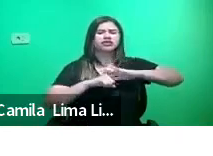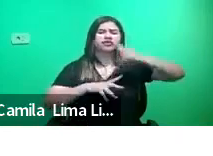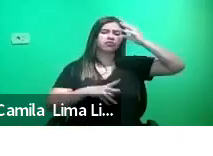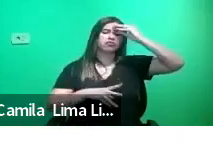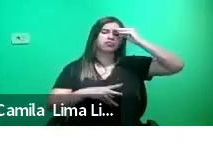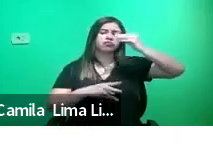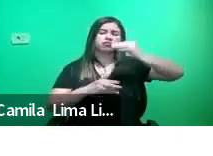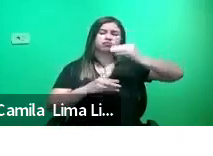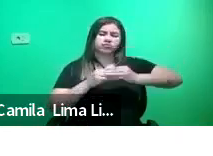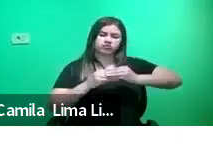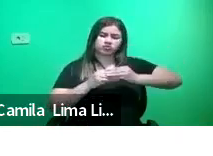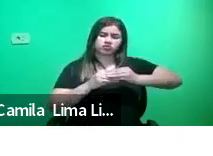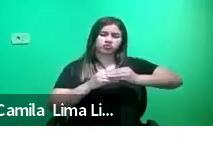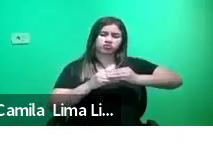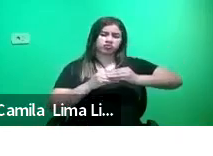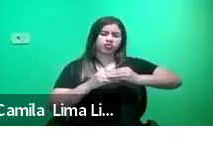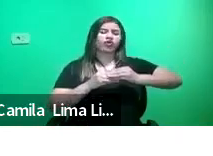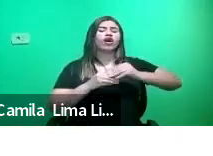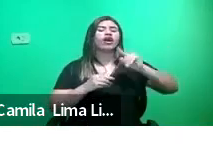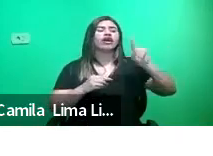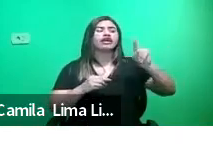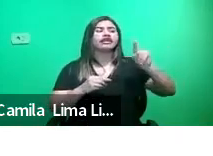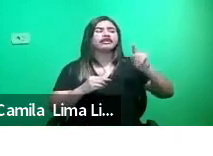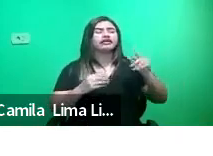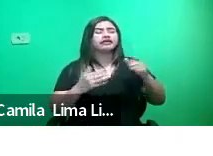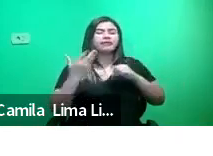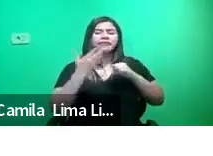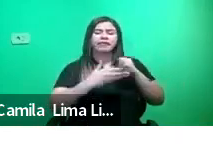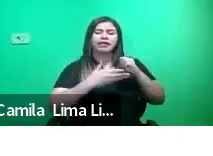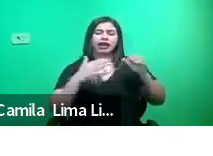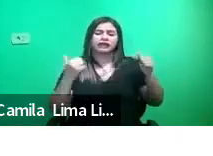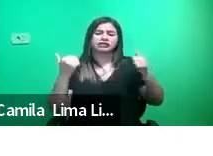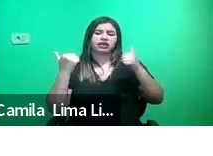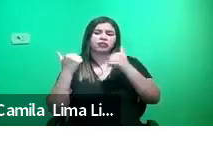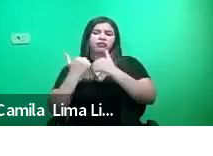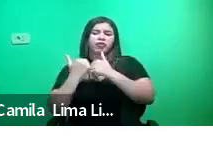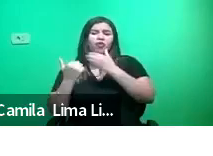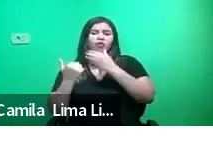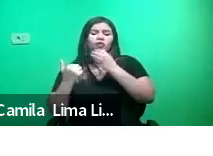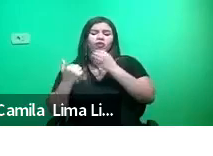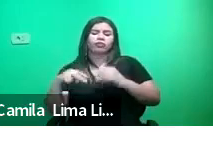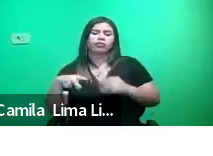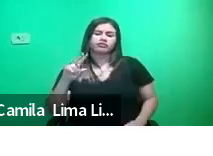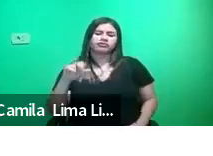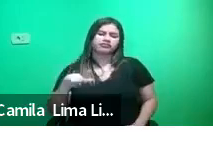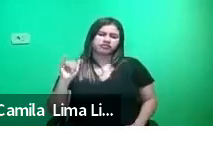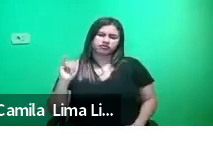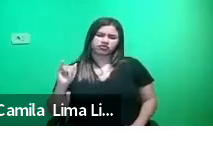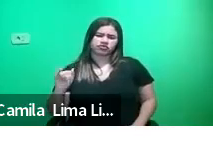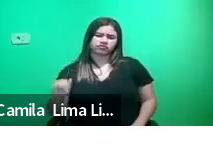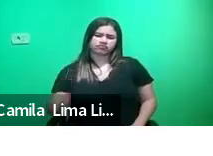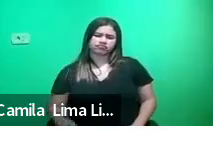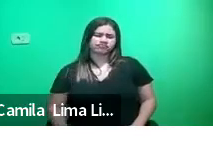ch appear to us anything we appear to us anything we should appear to support should appear to support we gotki's claim that that pointing